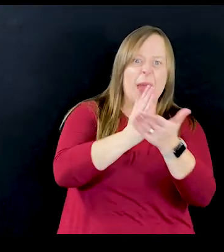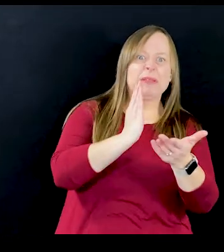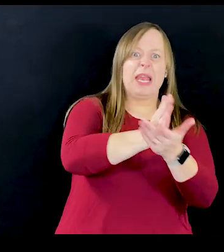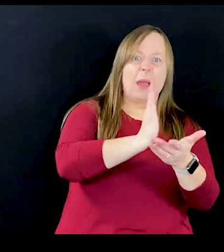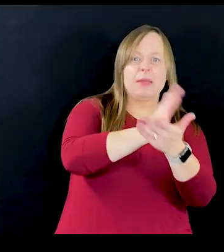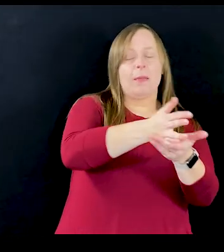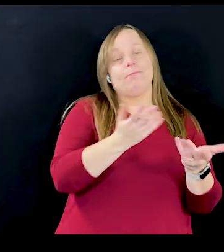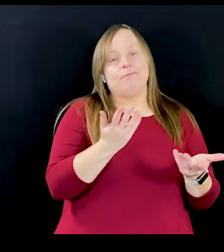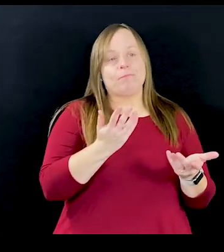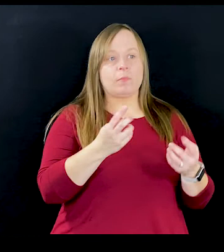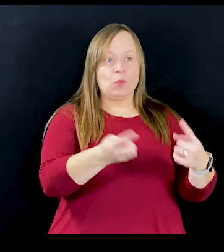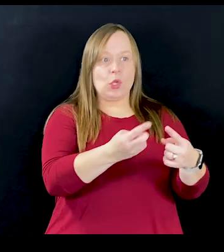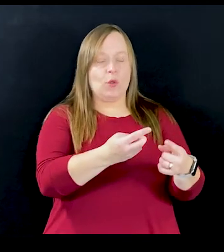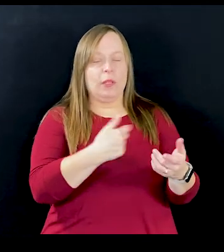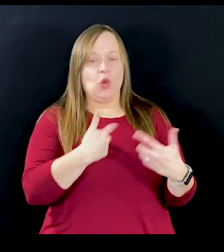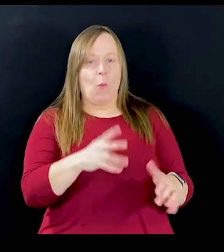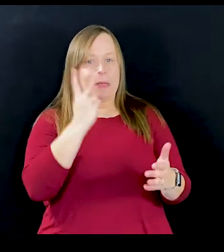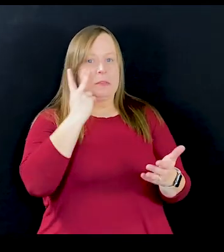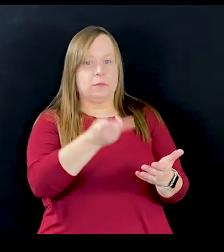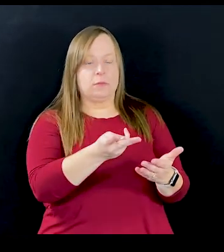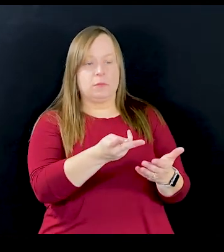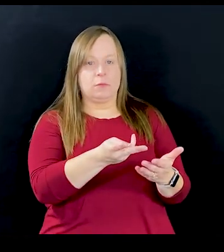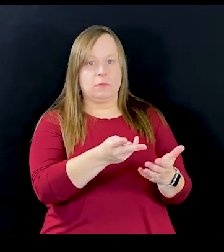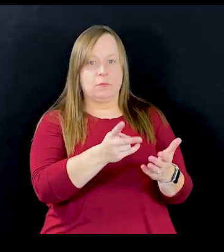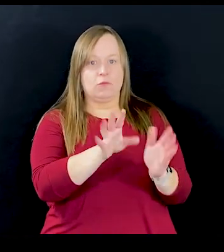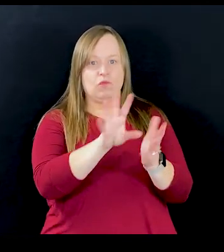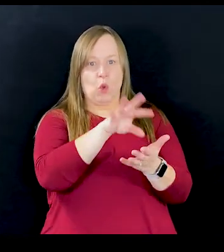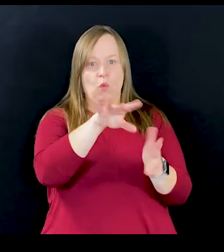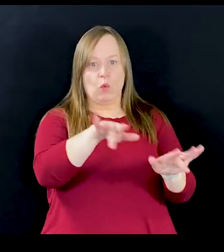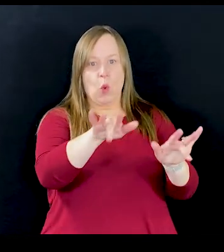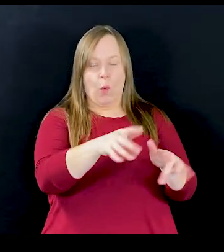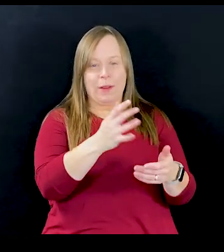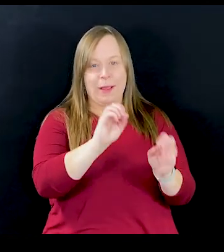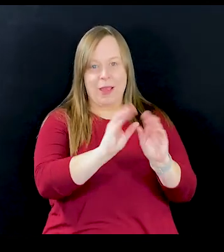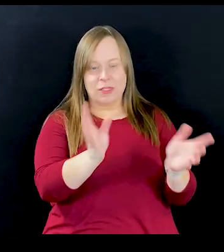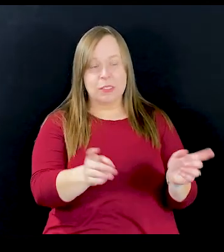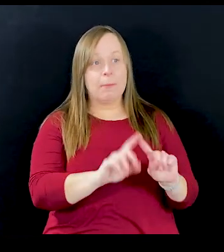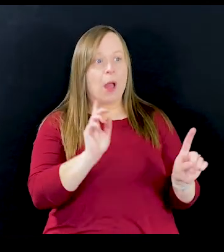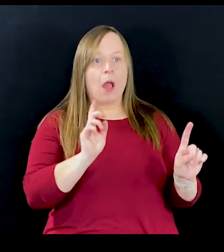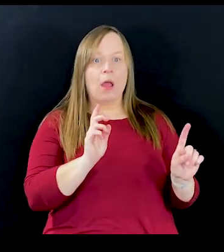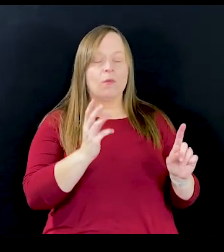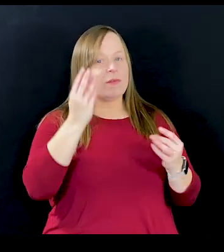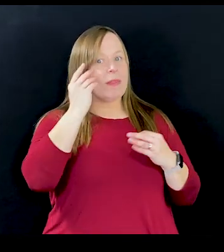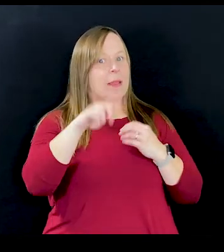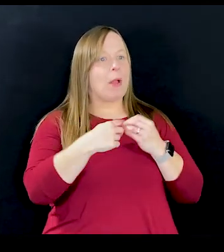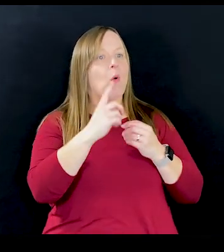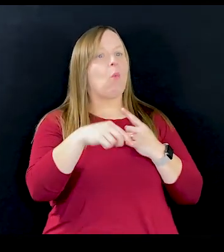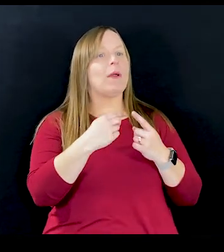And certainly, if somebody is harming somebody, they don't want the crime to be recorded. But we have to even consider, when is it